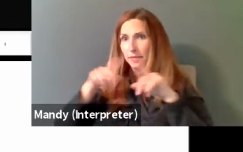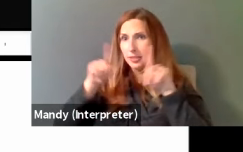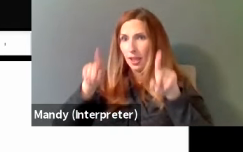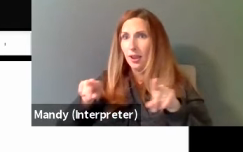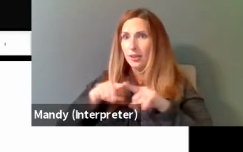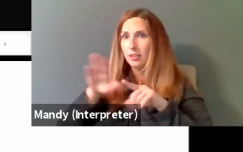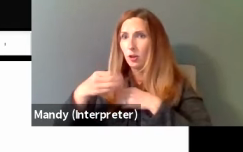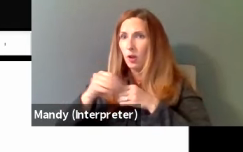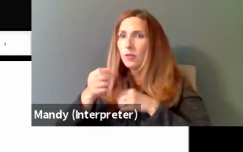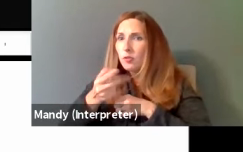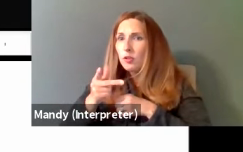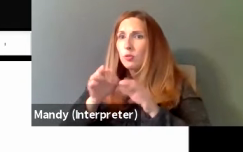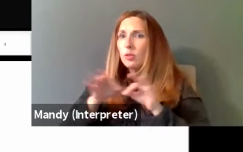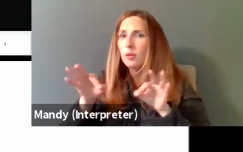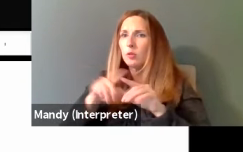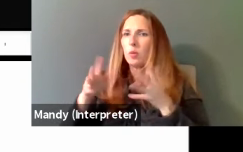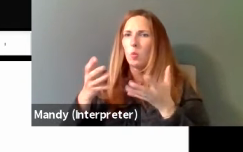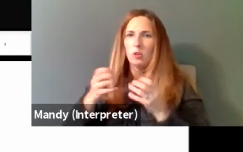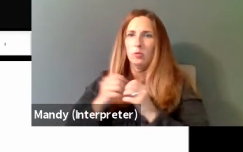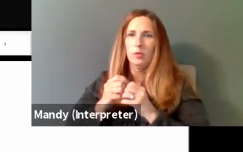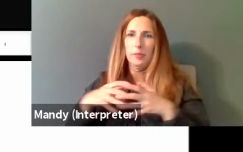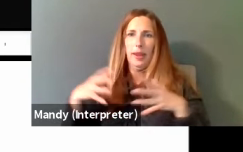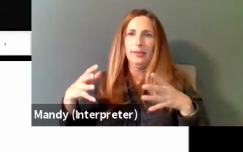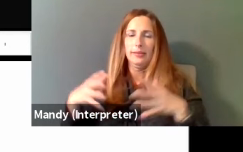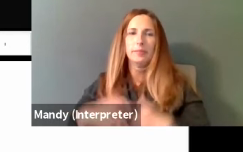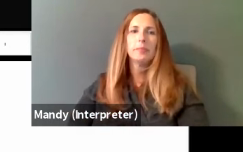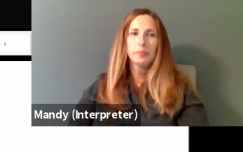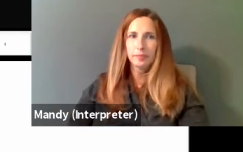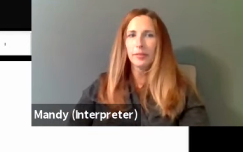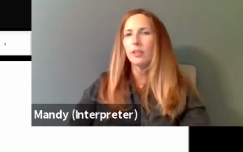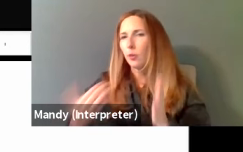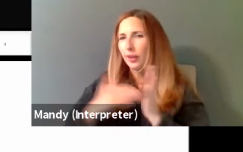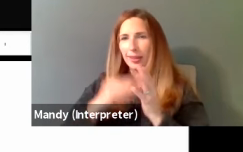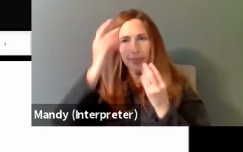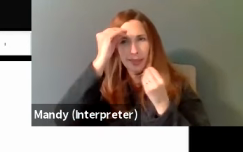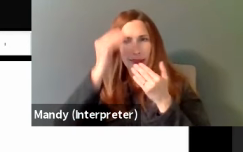but they want to be able to expand that. So again, it's just thinking ahead and thinking ahead.